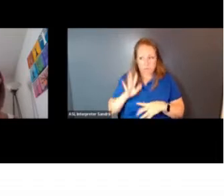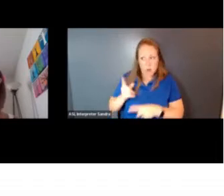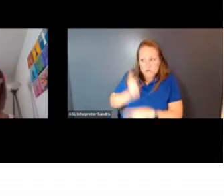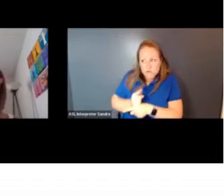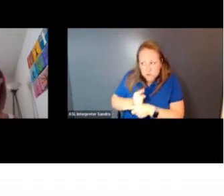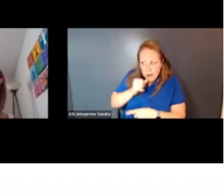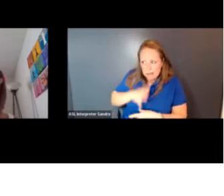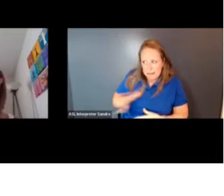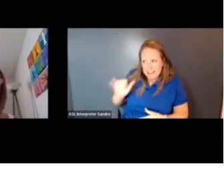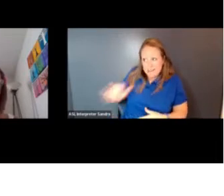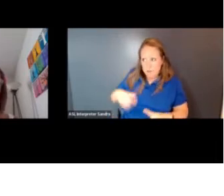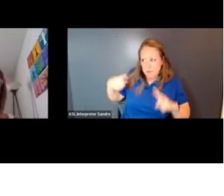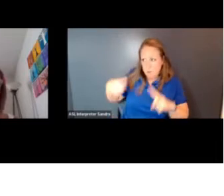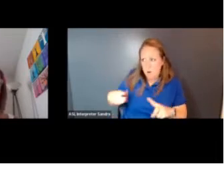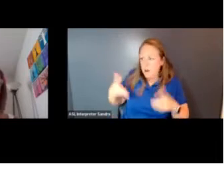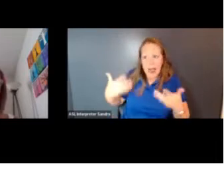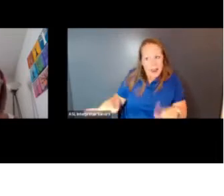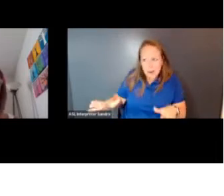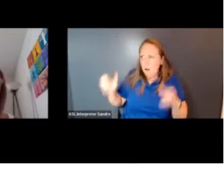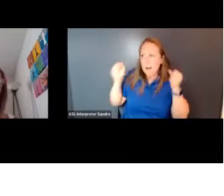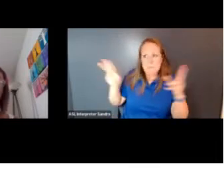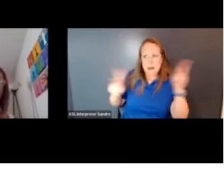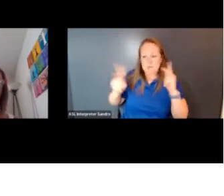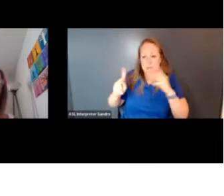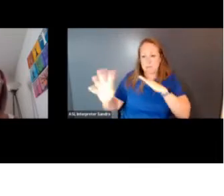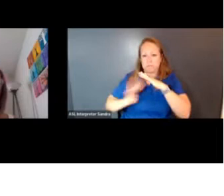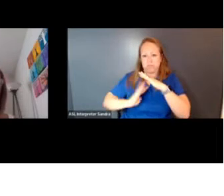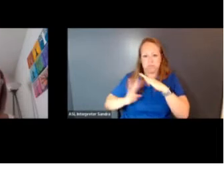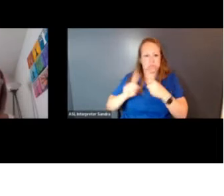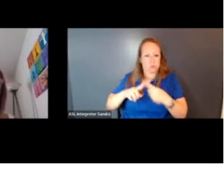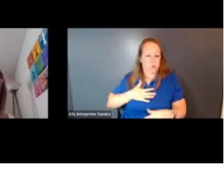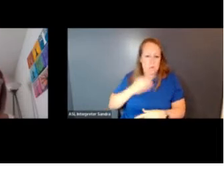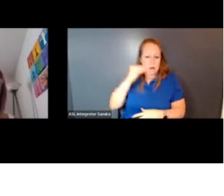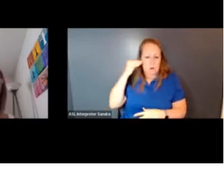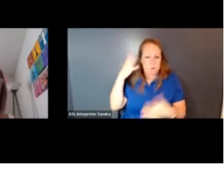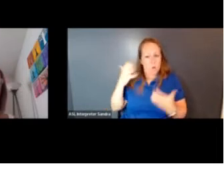risk of transmitting the disease by reducing the amount of people coming in and out of my home.